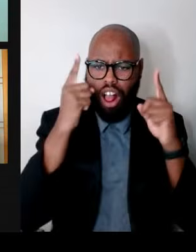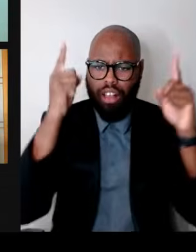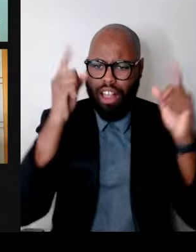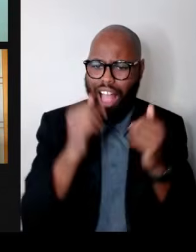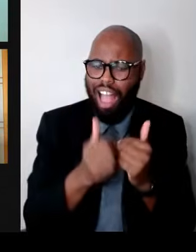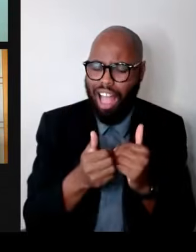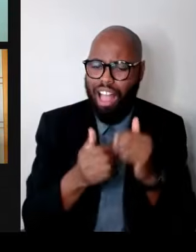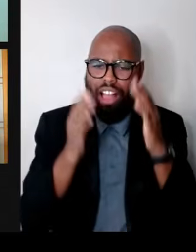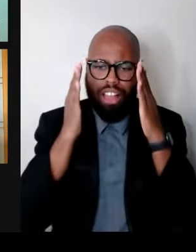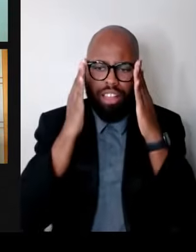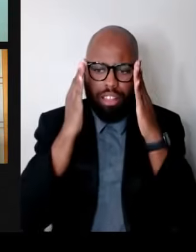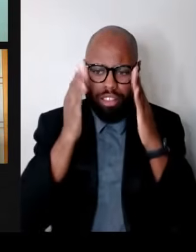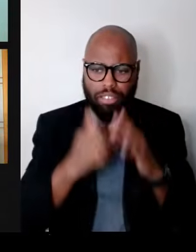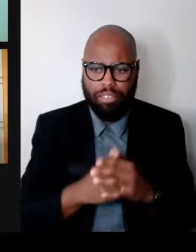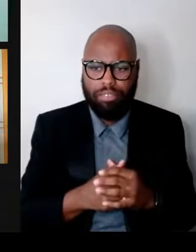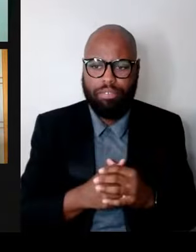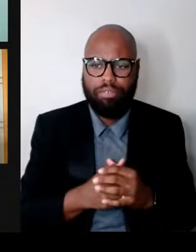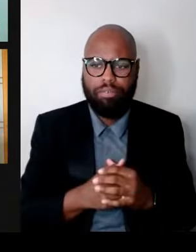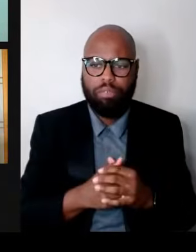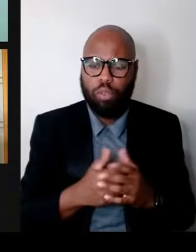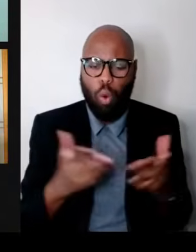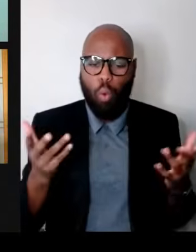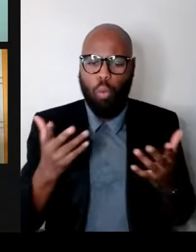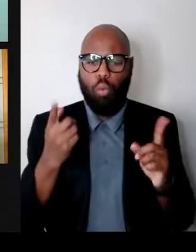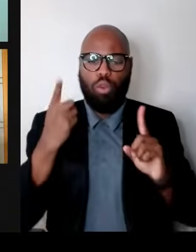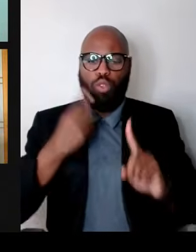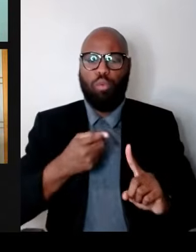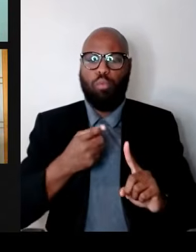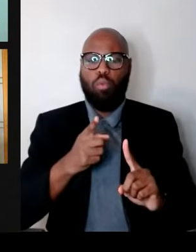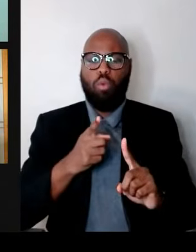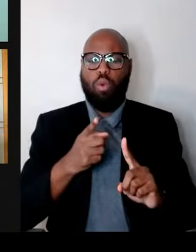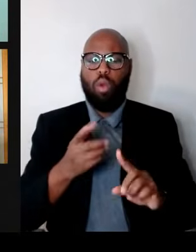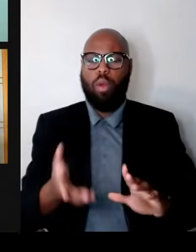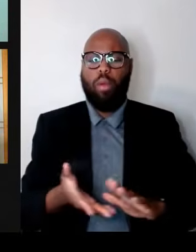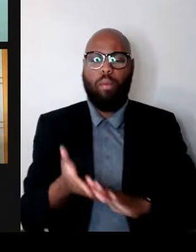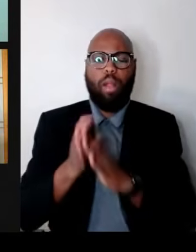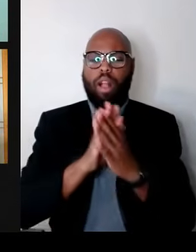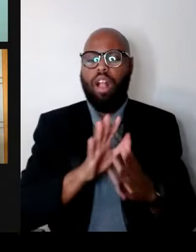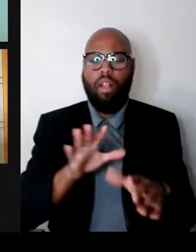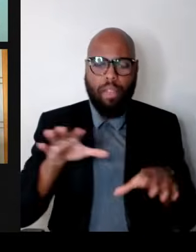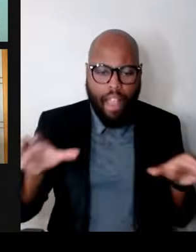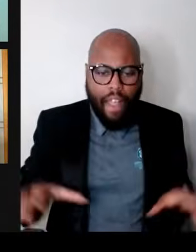What's the point of even becoming active as it were in protesting and so forth